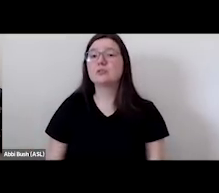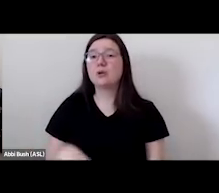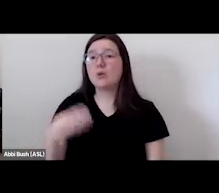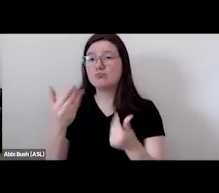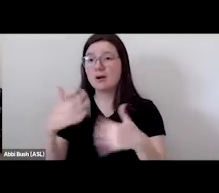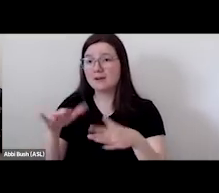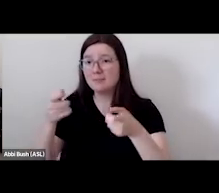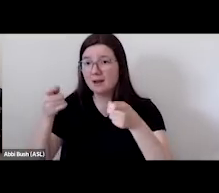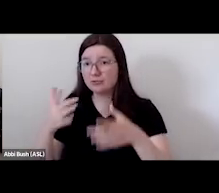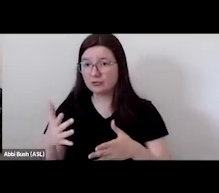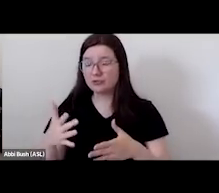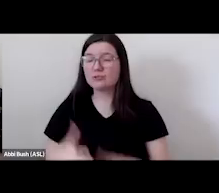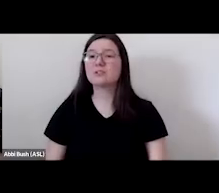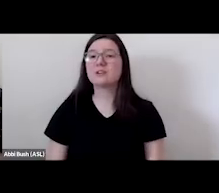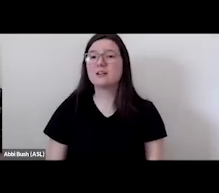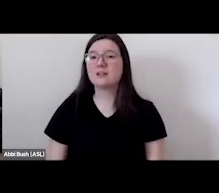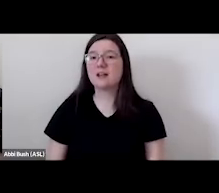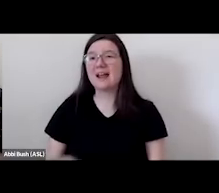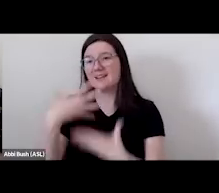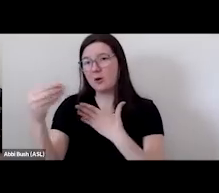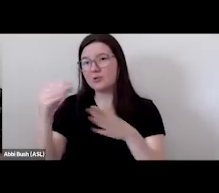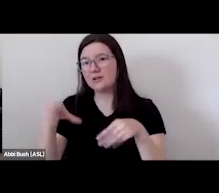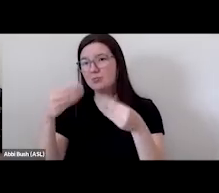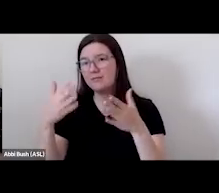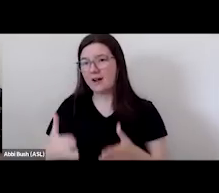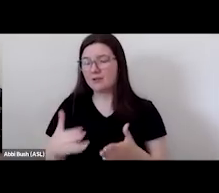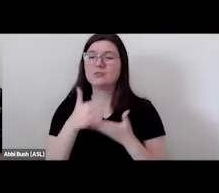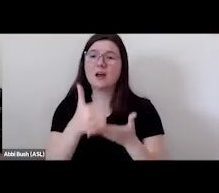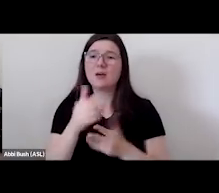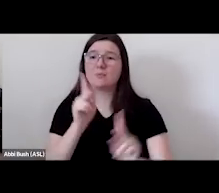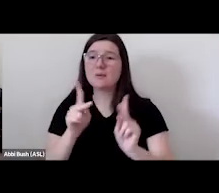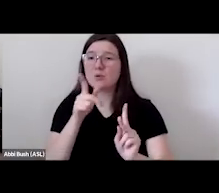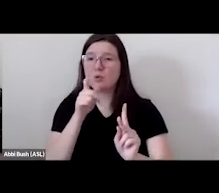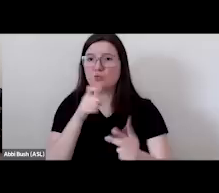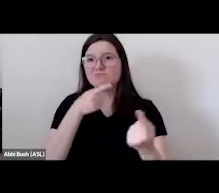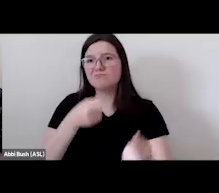who have a history with chronic homelessness. In this role, she has worked with folks with hoarding disorders